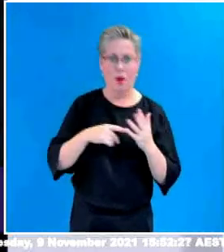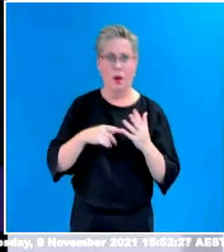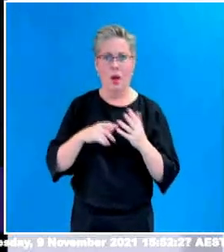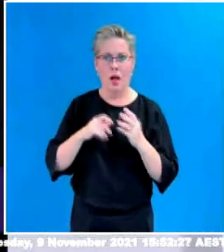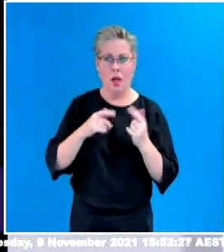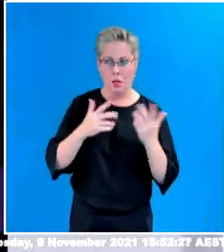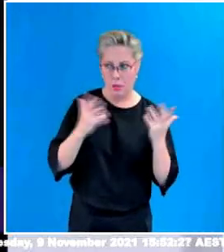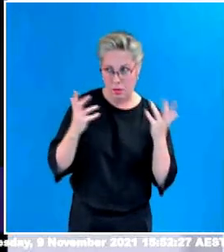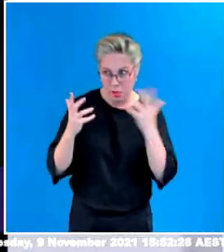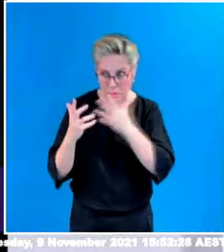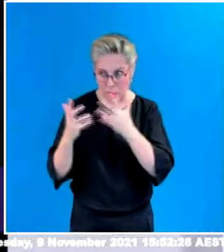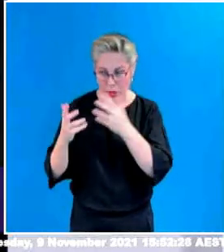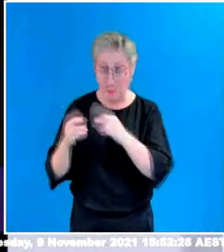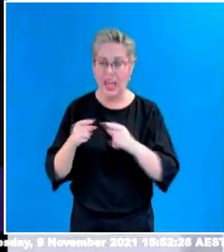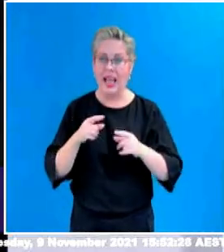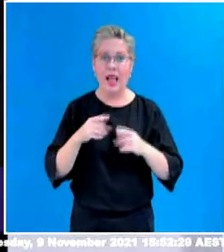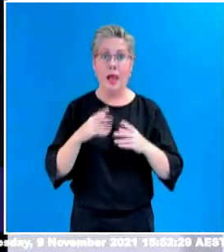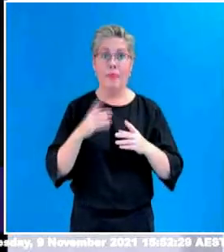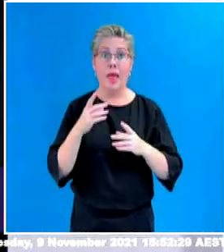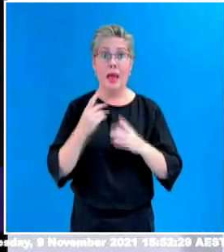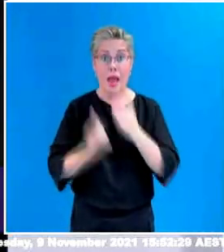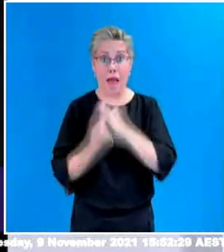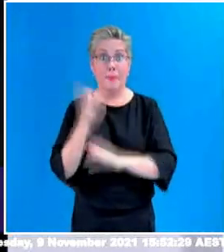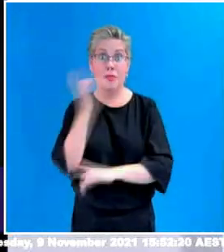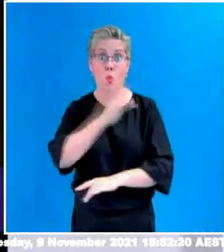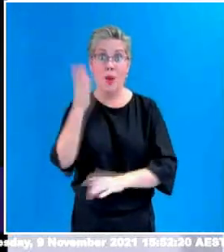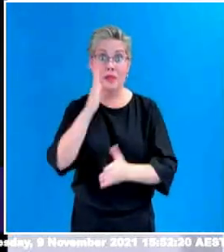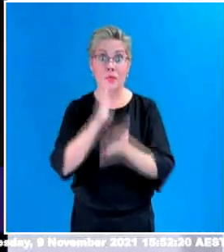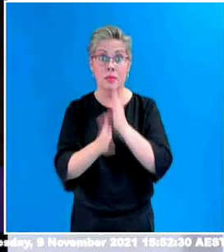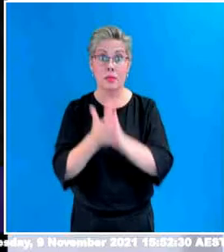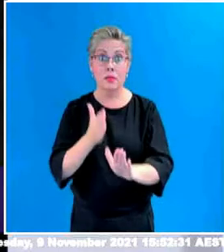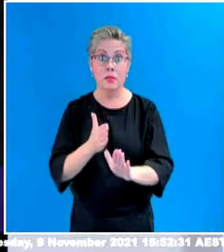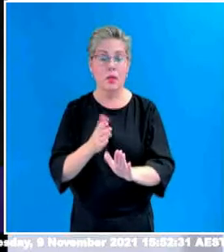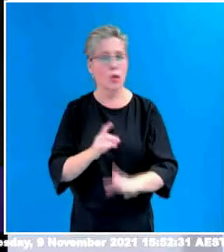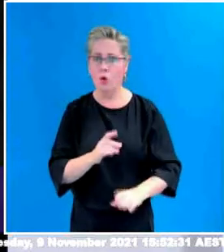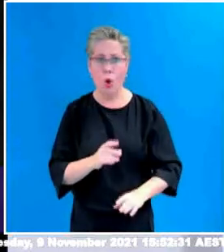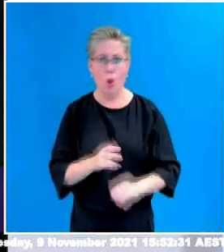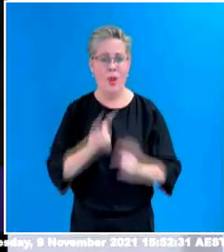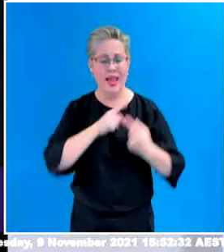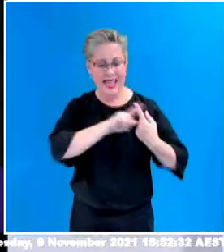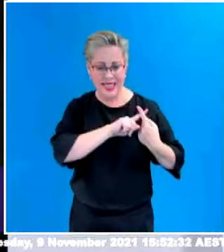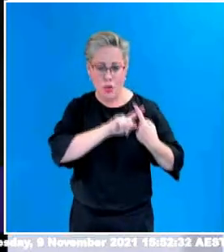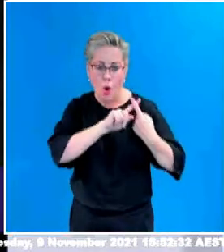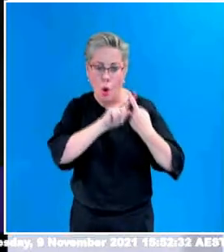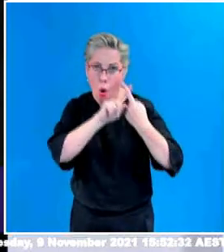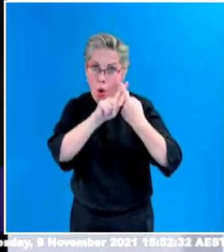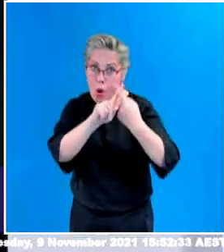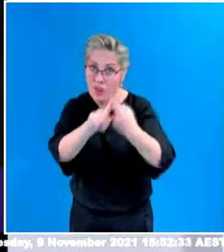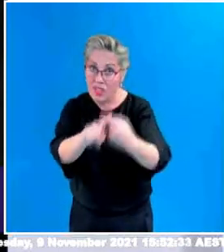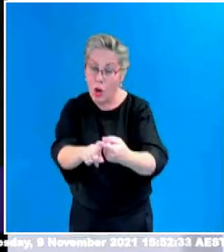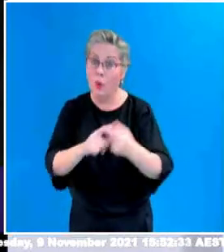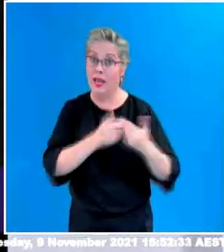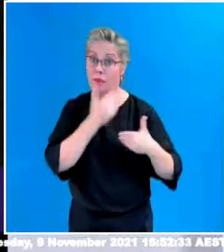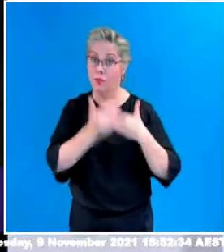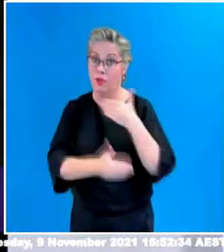It's an ongoing process, is it not? Yes, I think it's fair to characterise it as that.